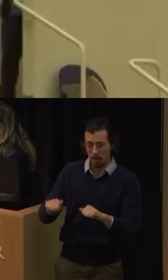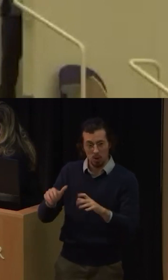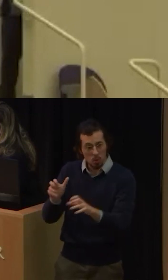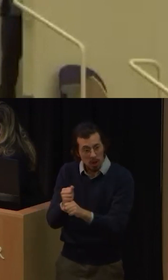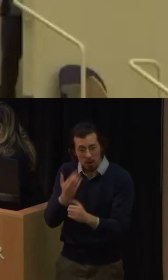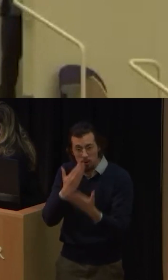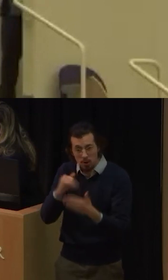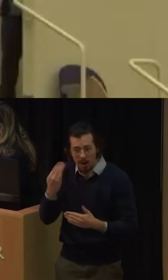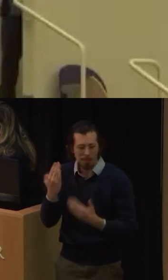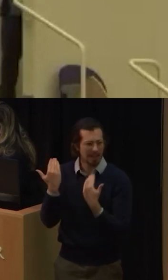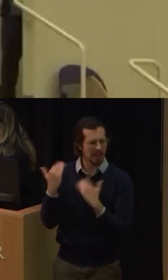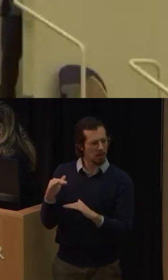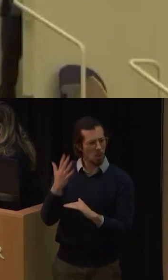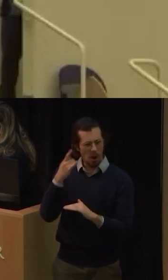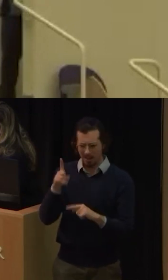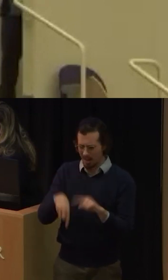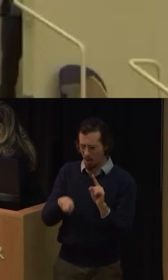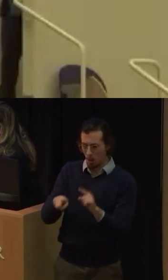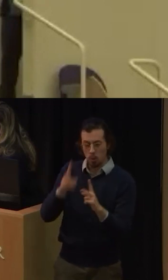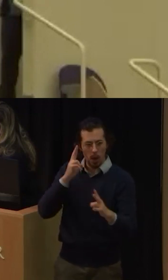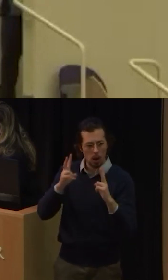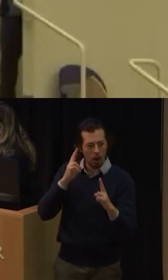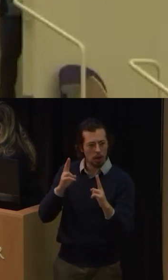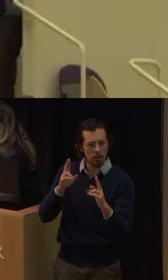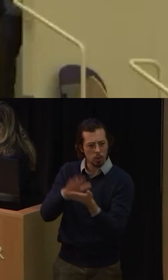because she can't go to hairdressing school without that GED.